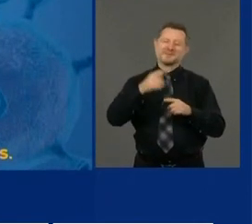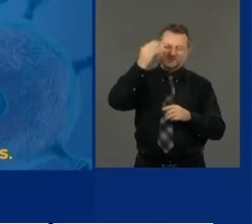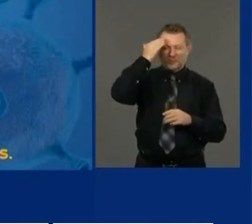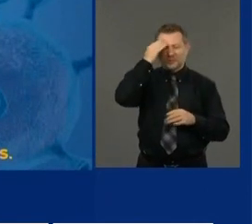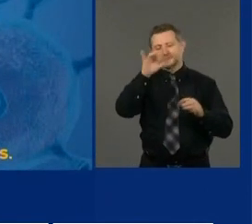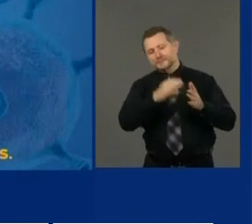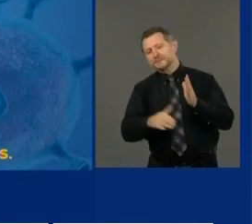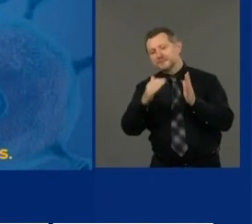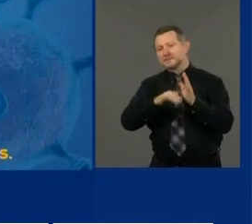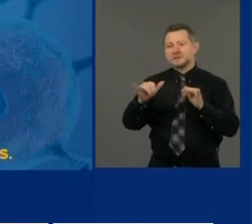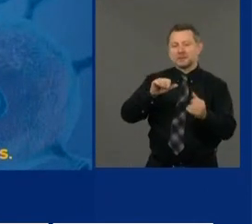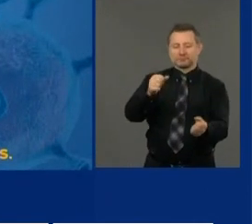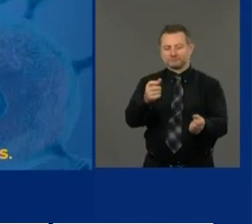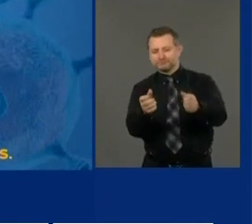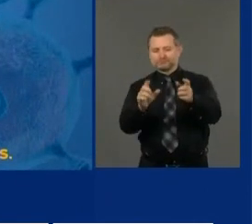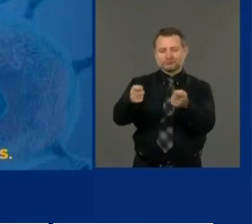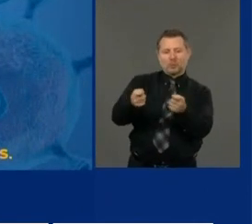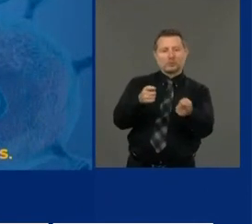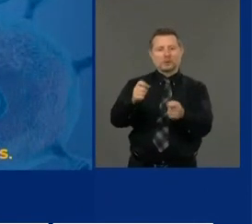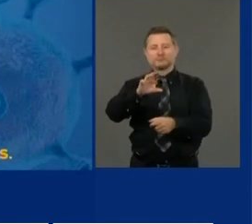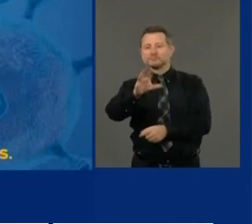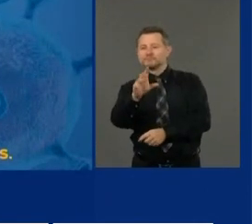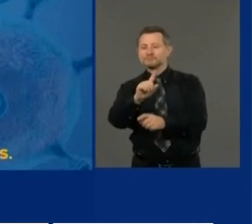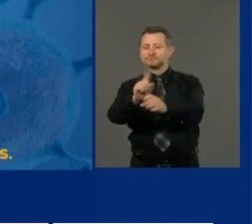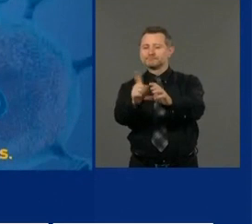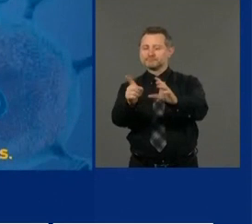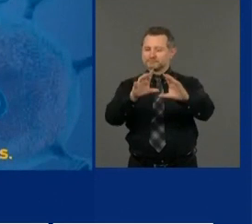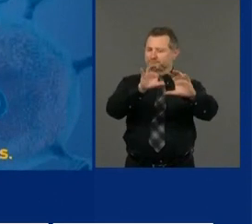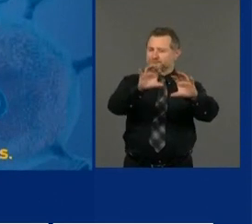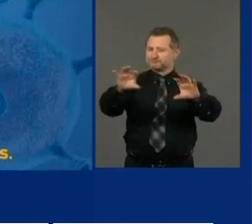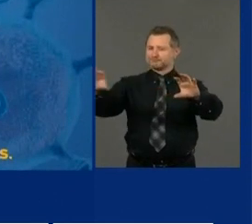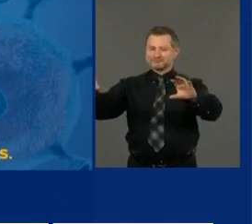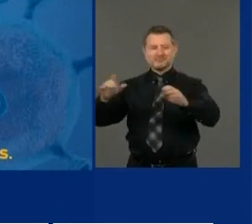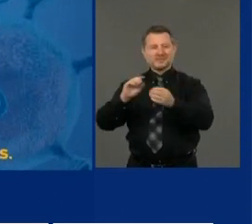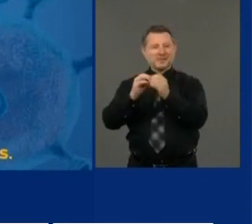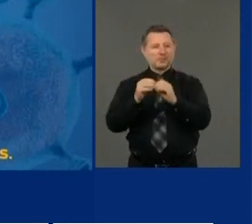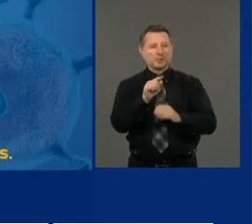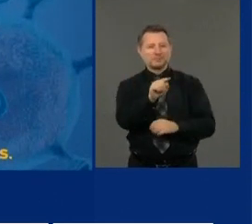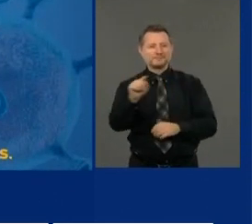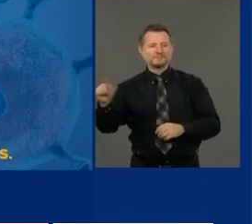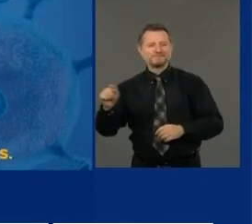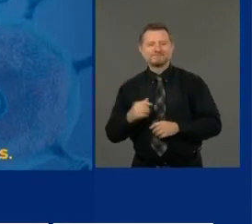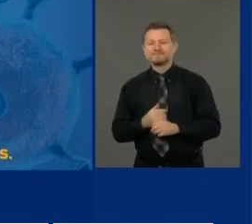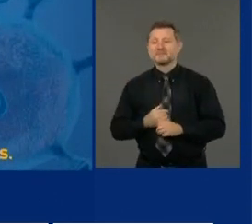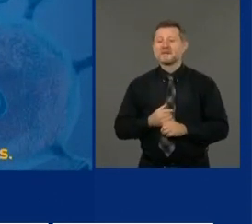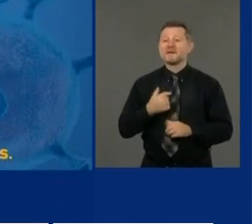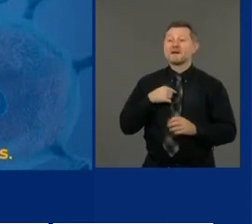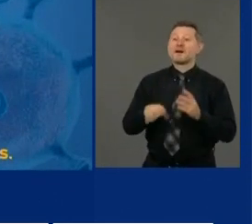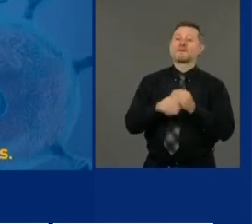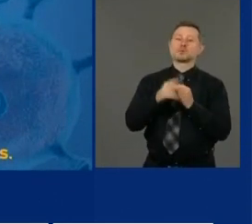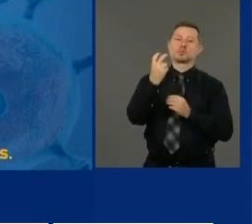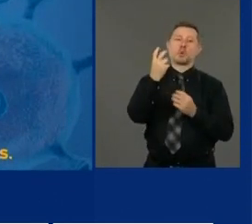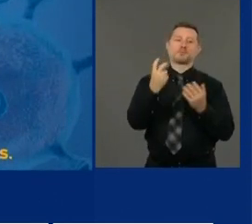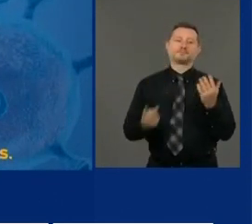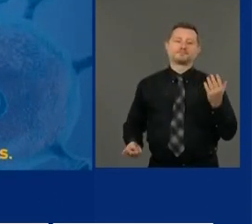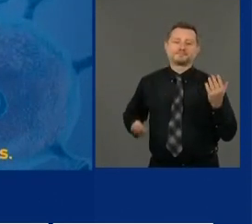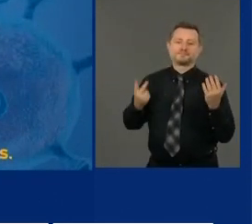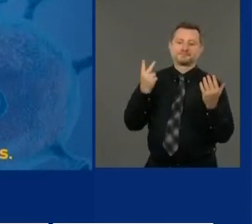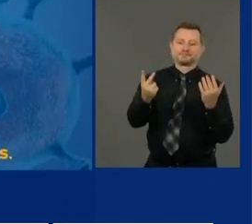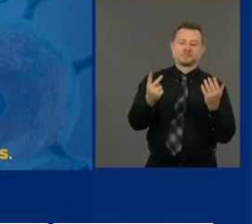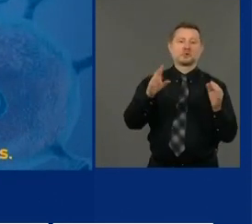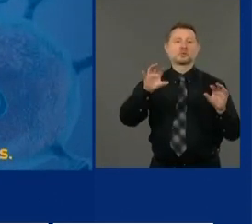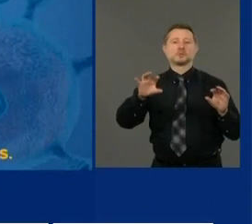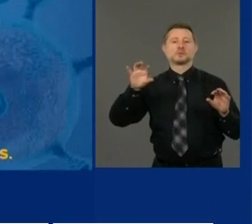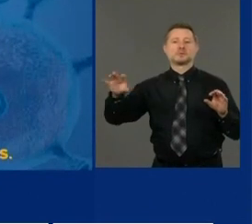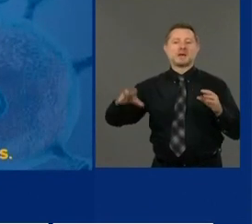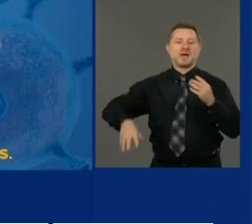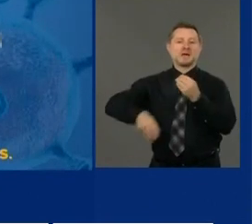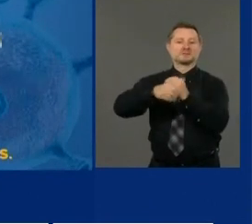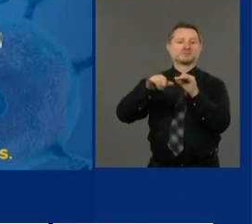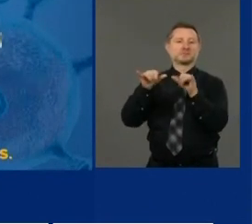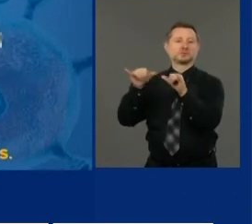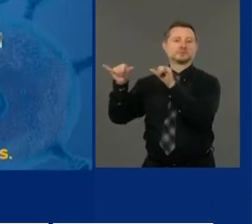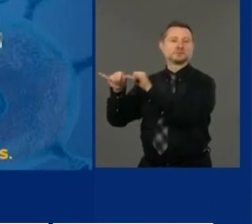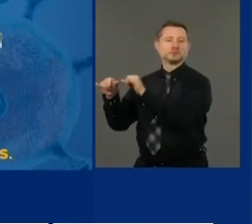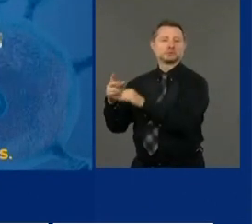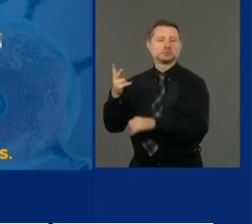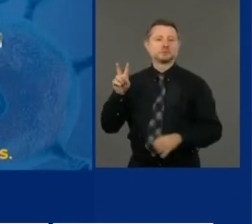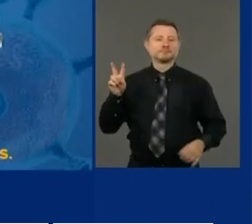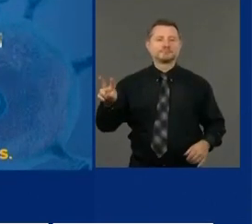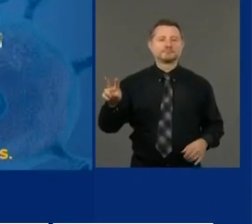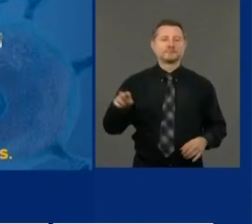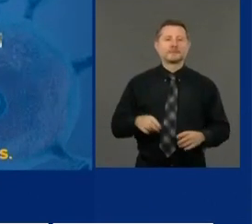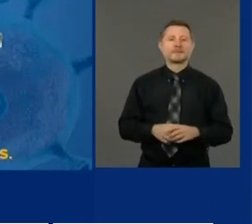INCREASE AND COME TO NEW YORK.